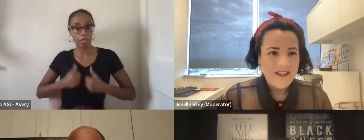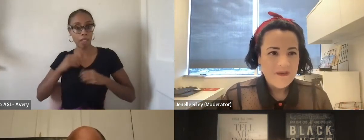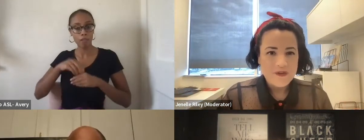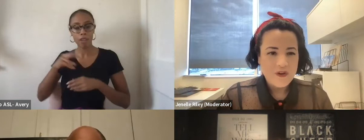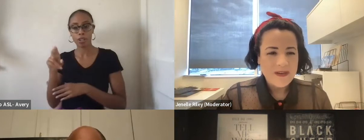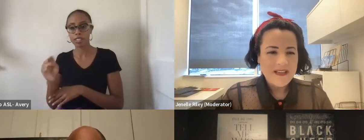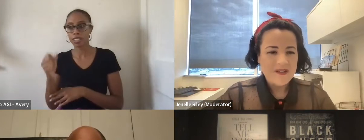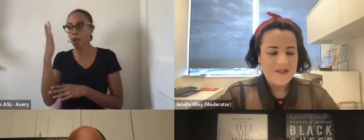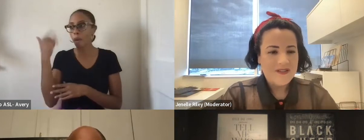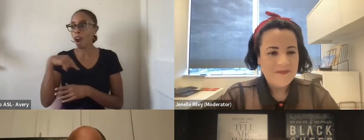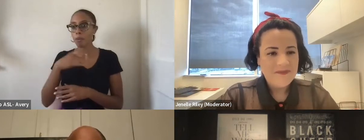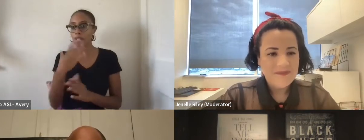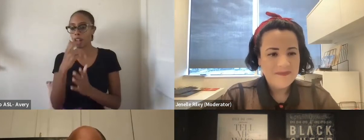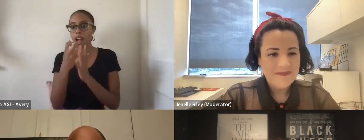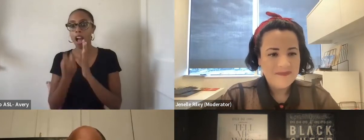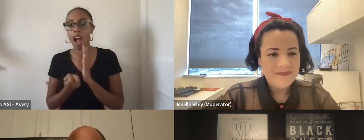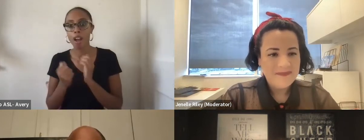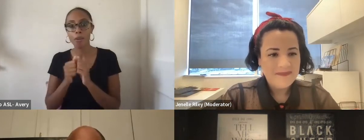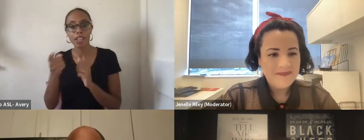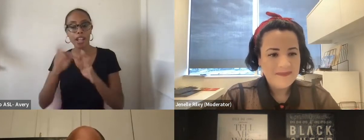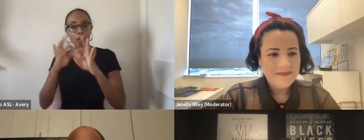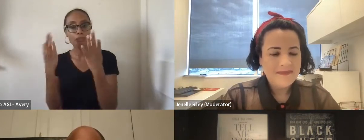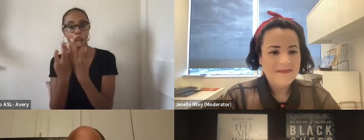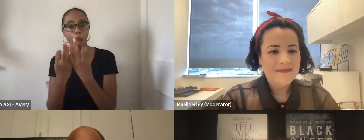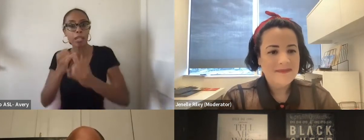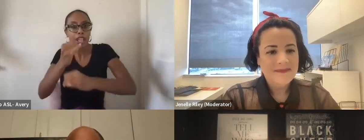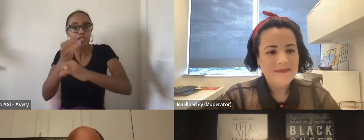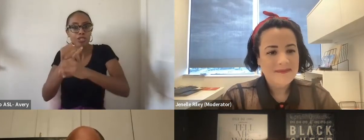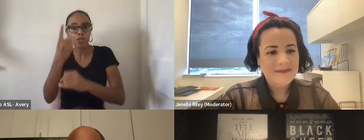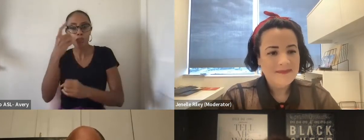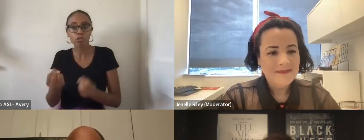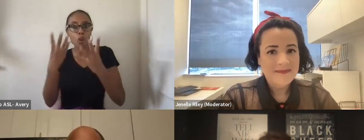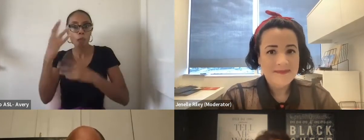Well, there's a simple answer to that.